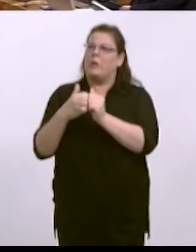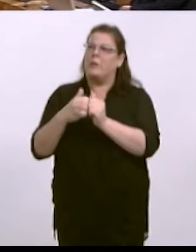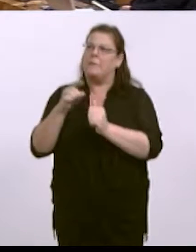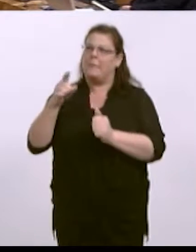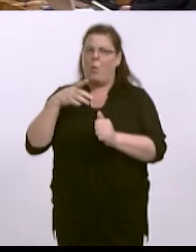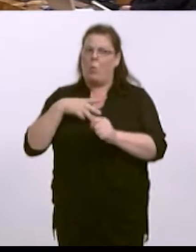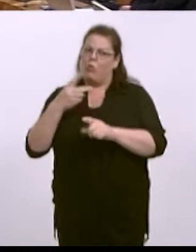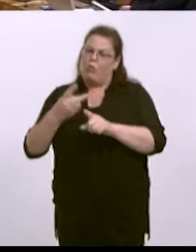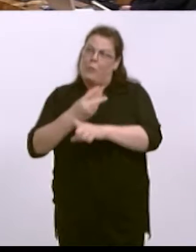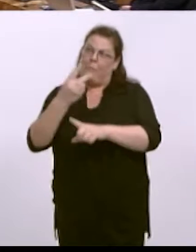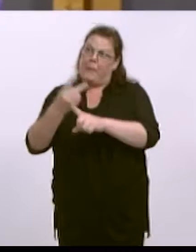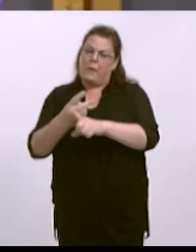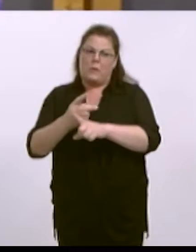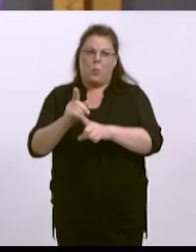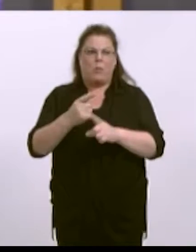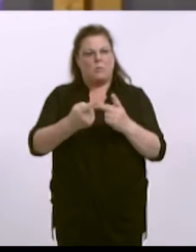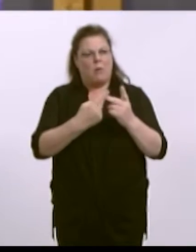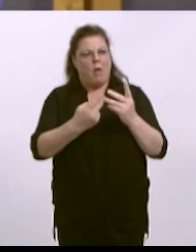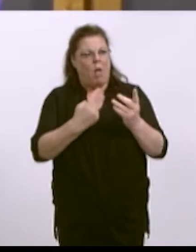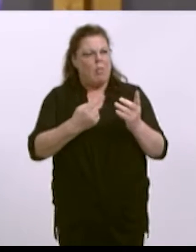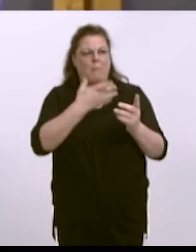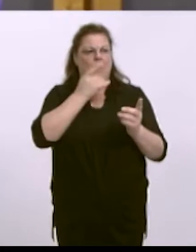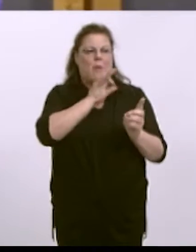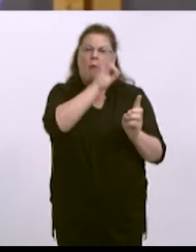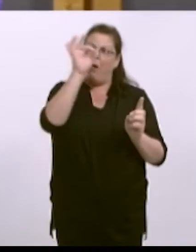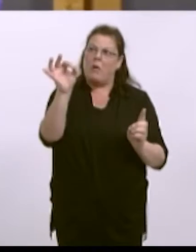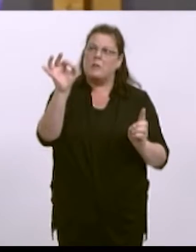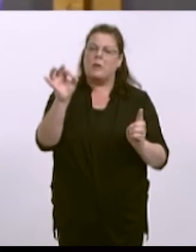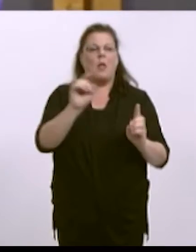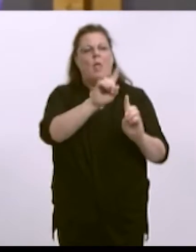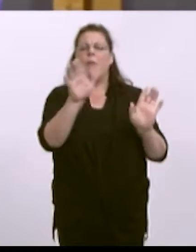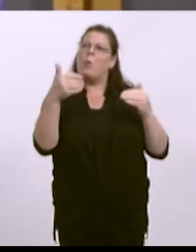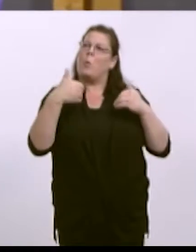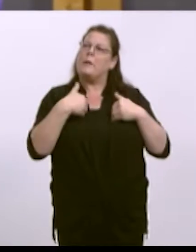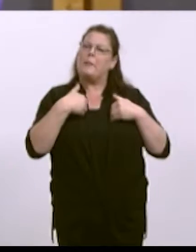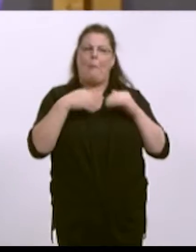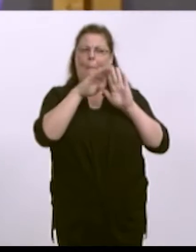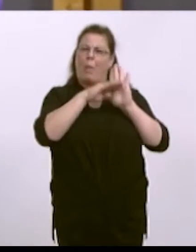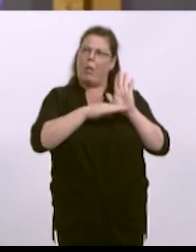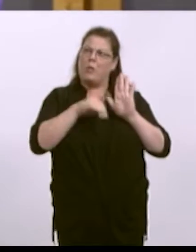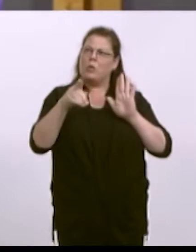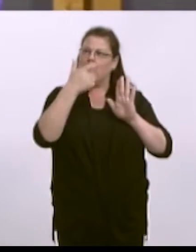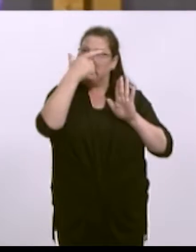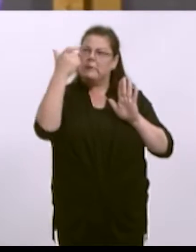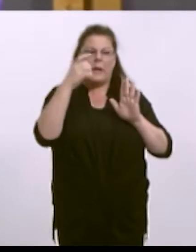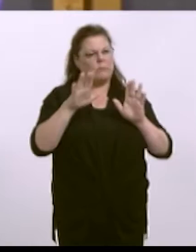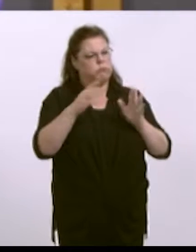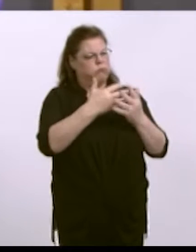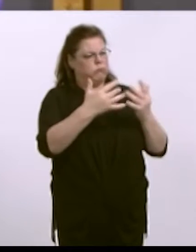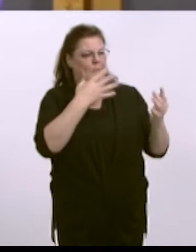some of the points that have already been made by other questioners today in relation to the autism Bill. Does he understand the widespread anger and, indeed, incomprehension